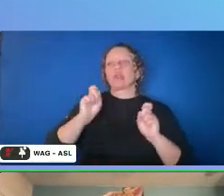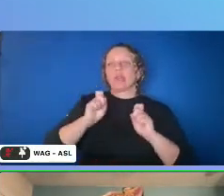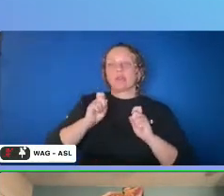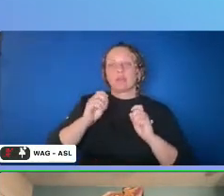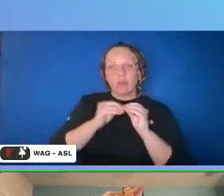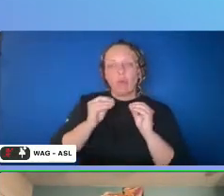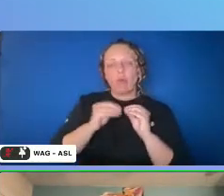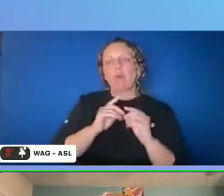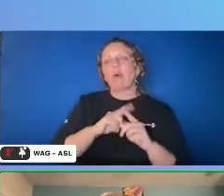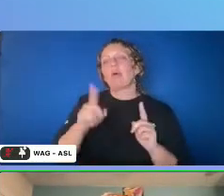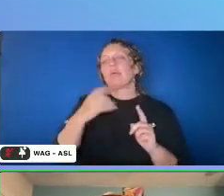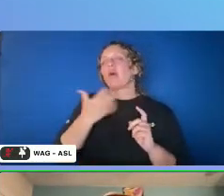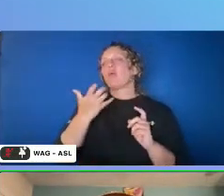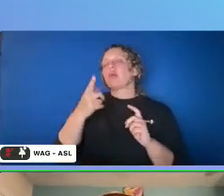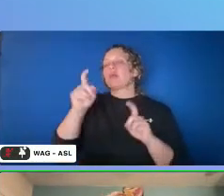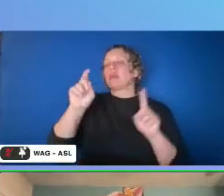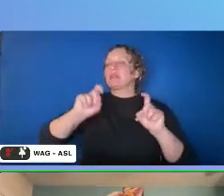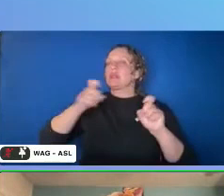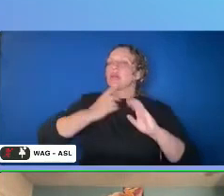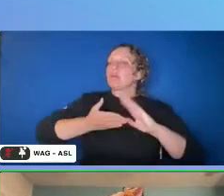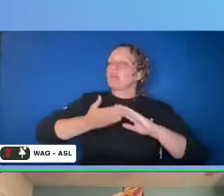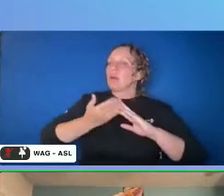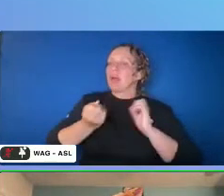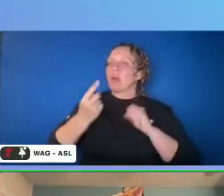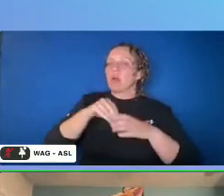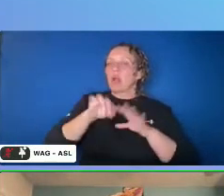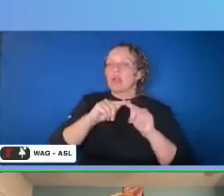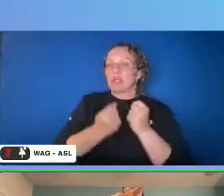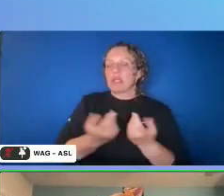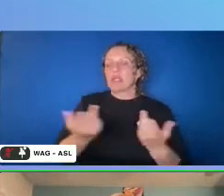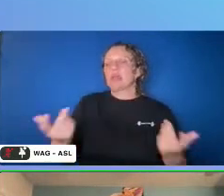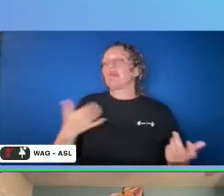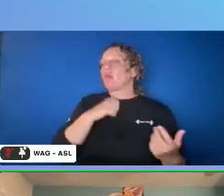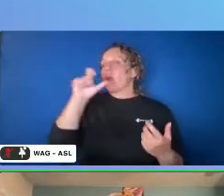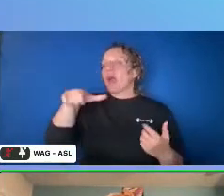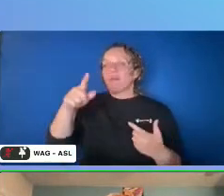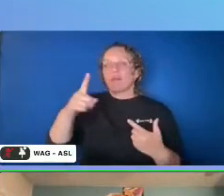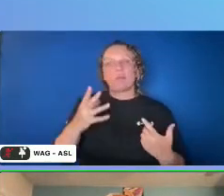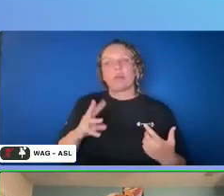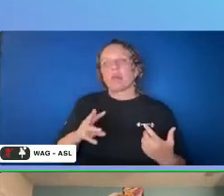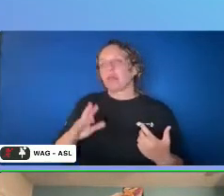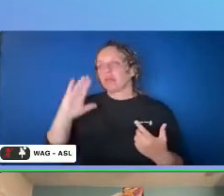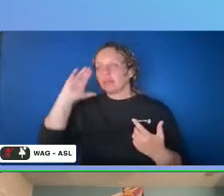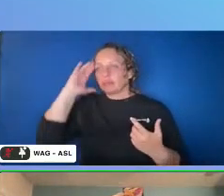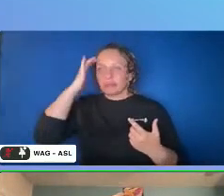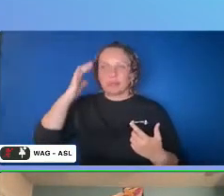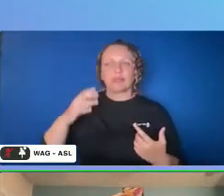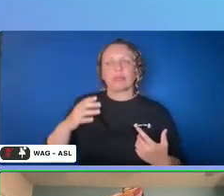But really these tests can be run by anyone on your team. You don't have to be a WCAG or ARIA Guru,